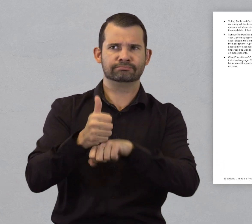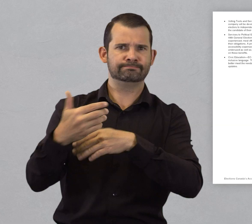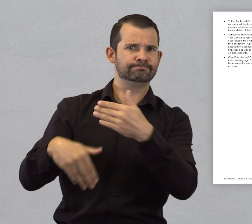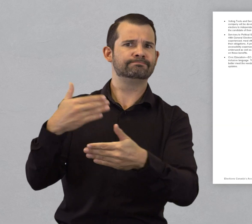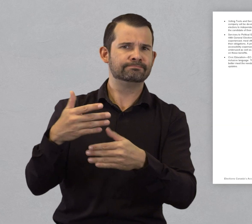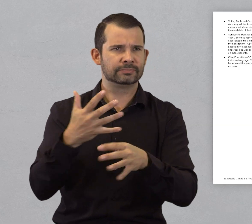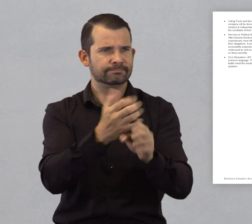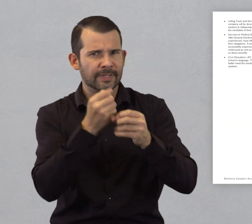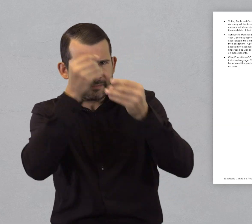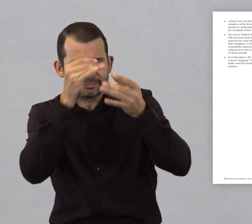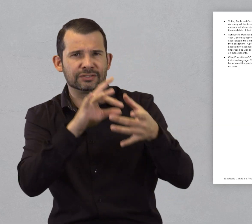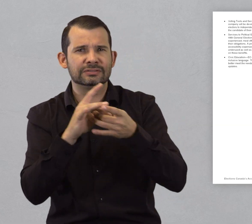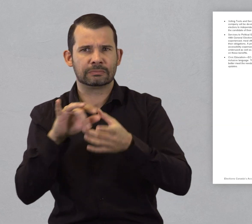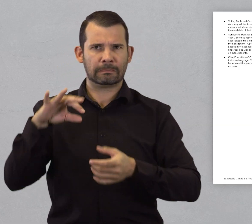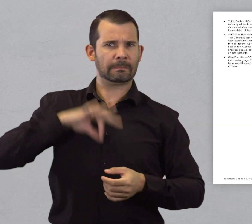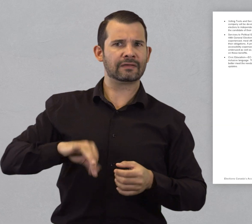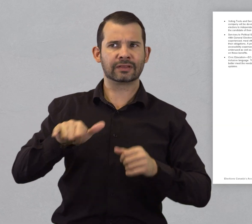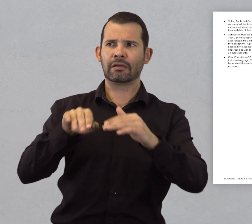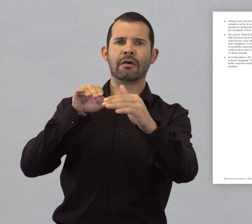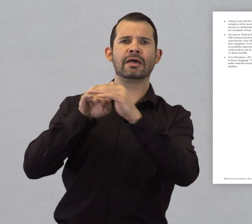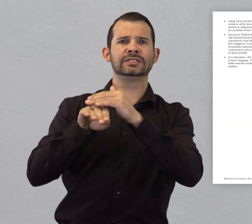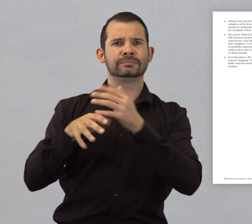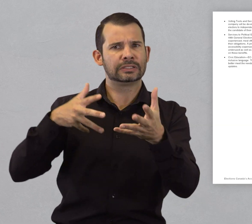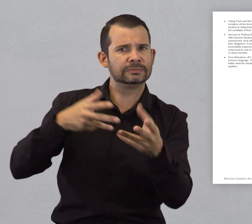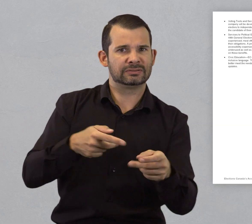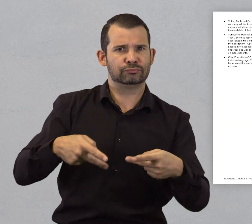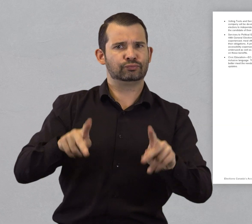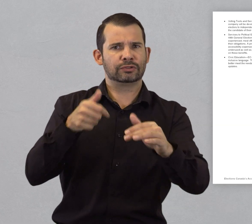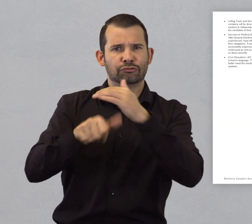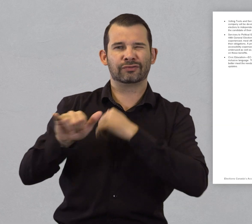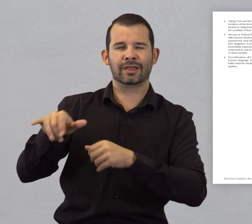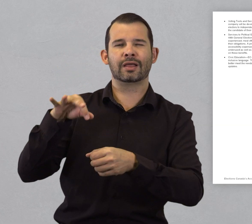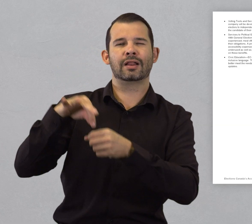initiated to obtain information on the benefit of accessibility expenses that